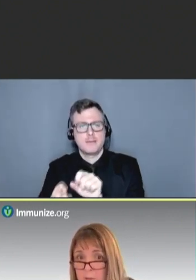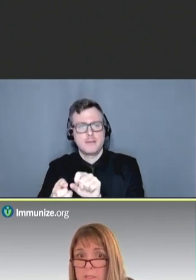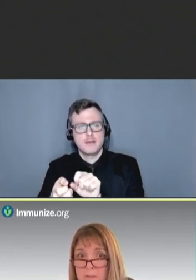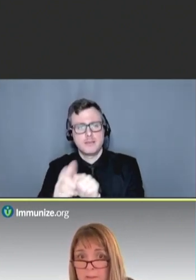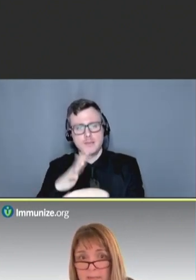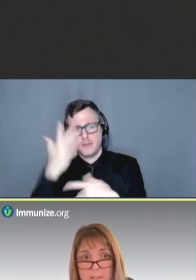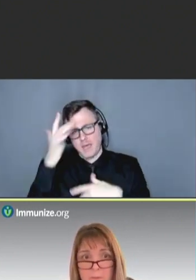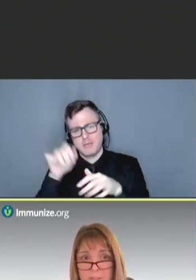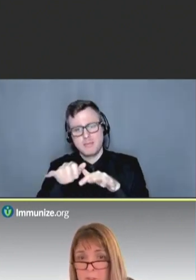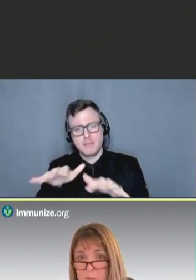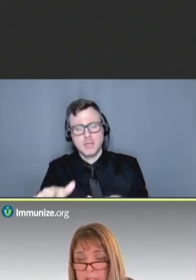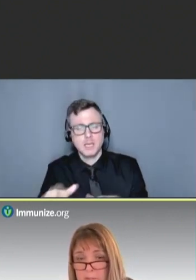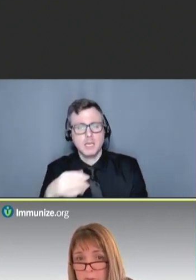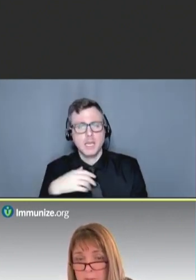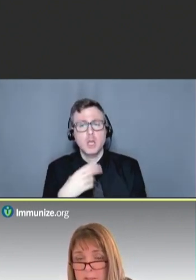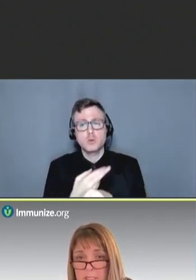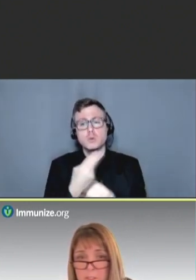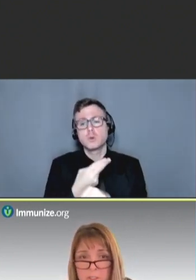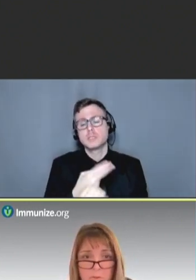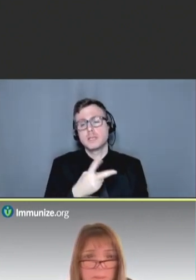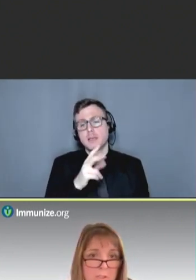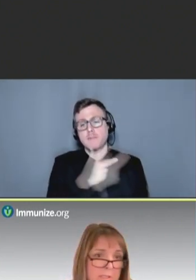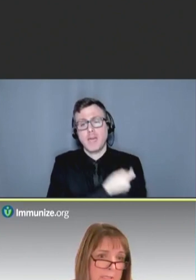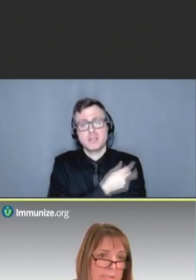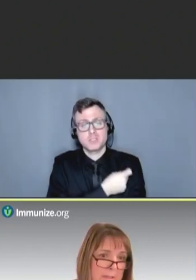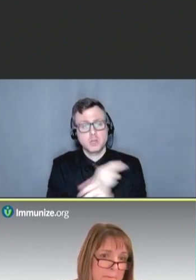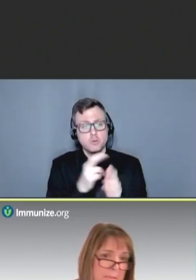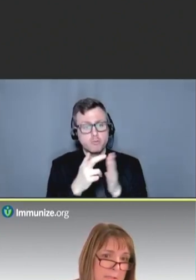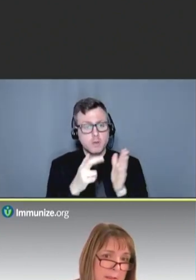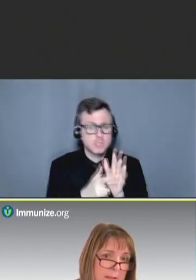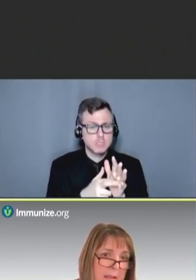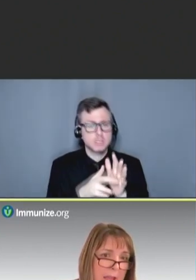of vaccine registries or immunization information systems?